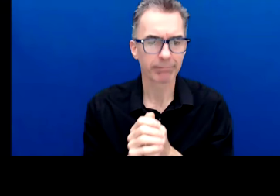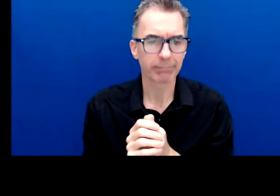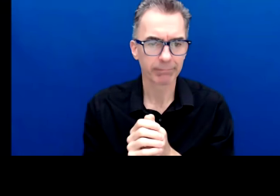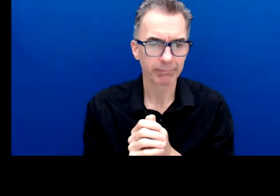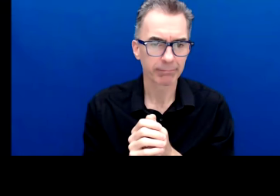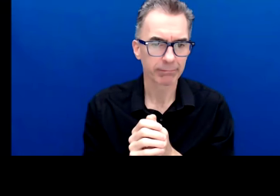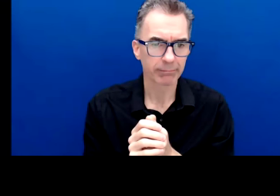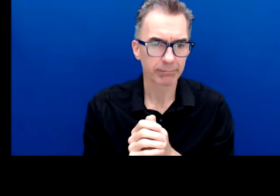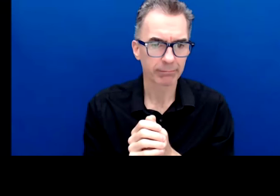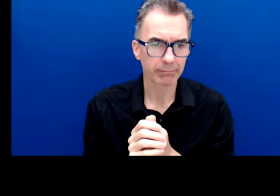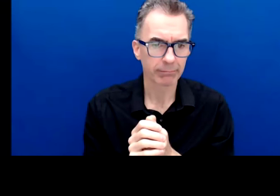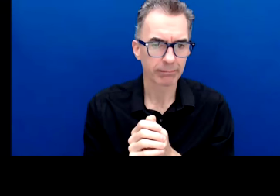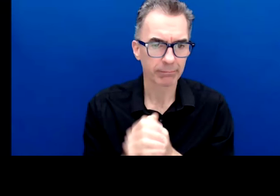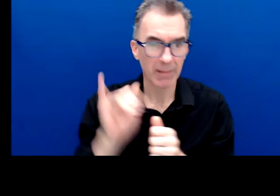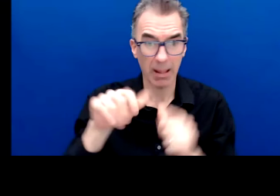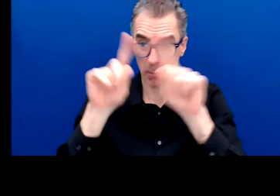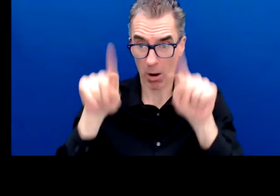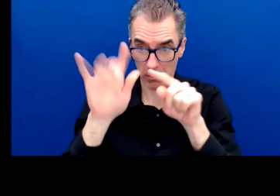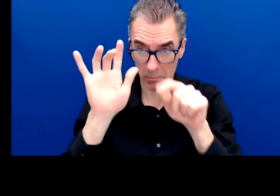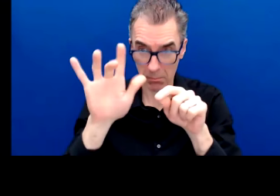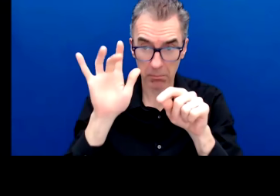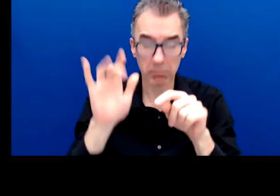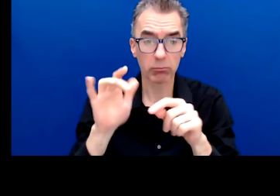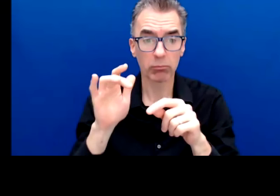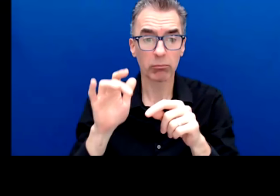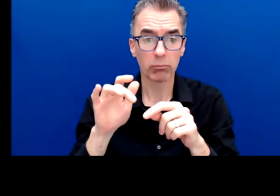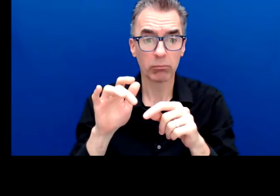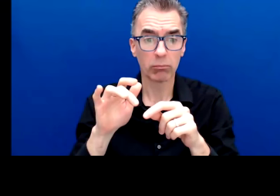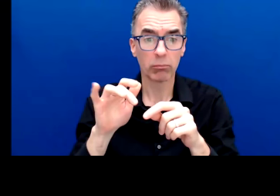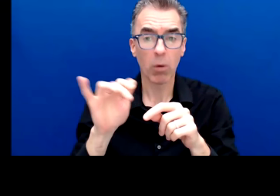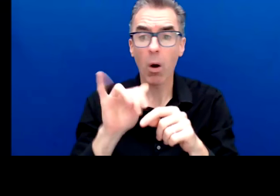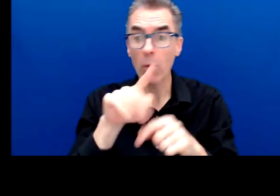Again, click those boxes and then click submit. Make sure that you add your comments.